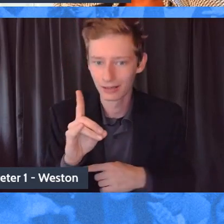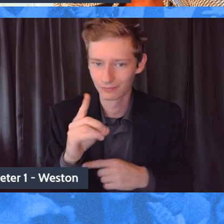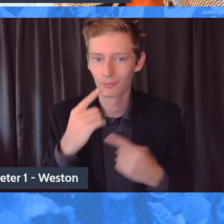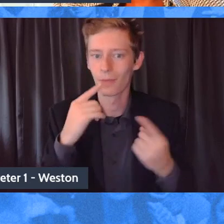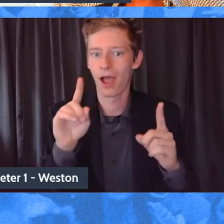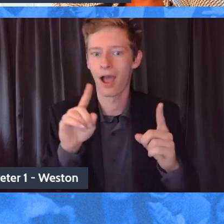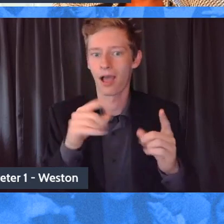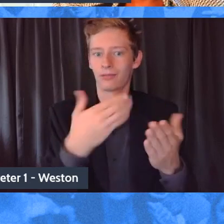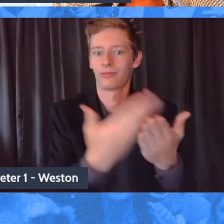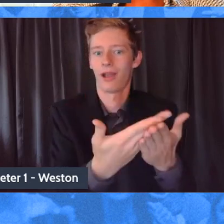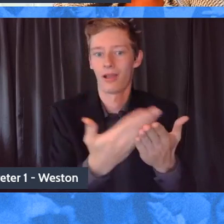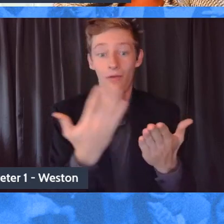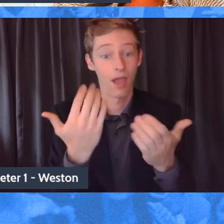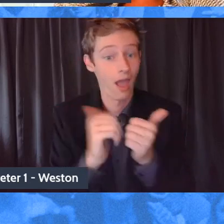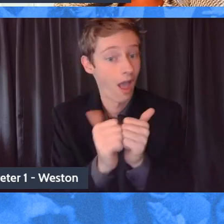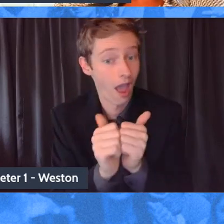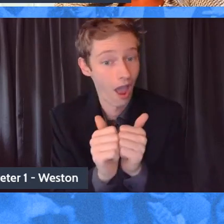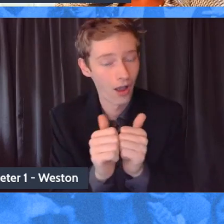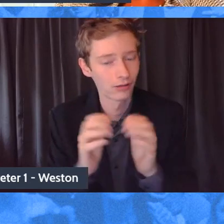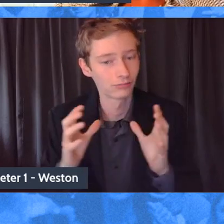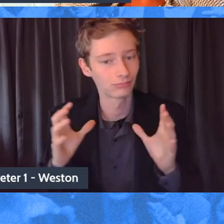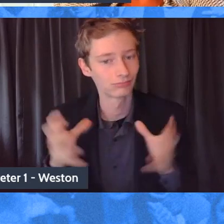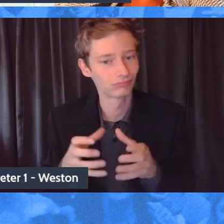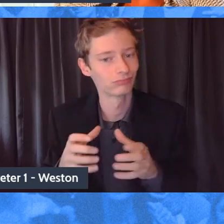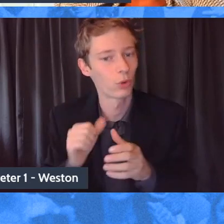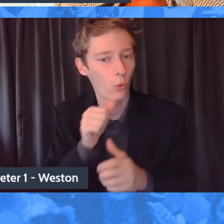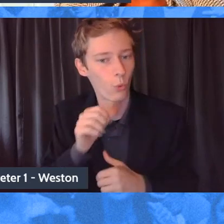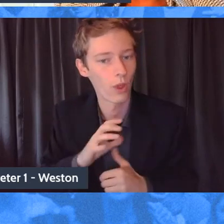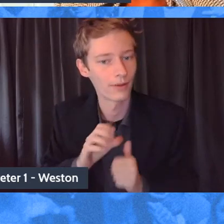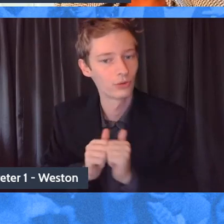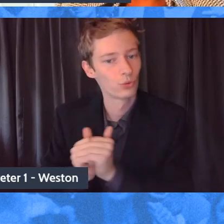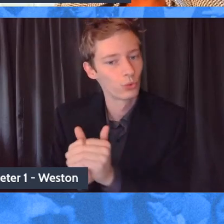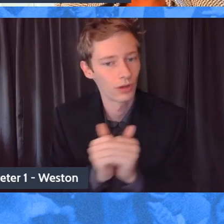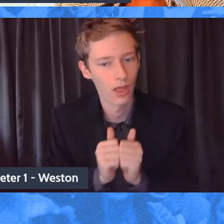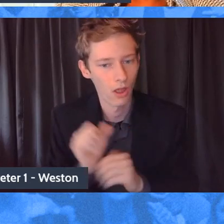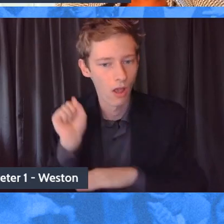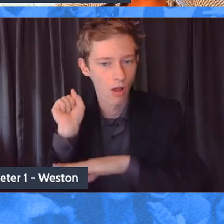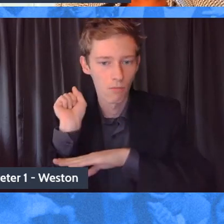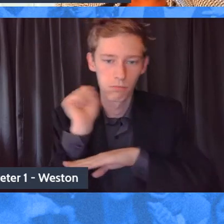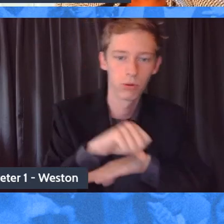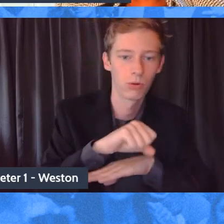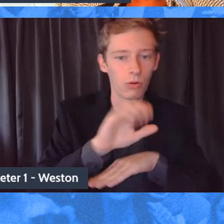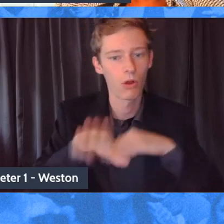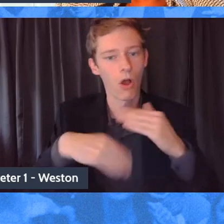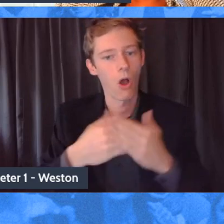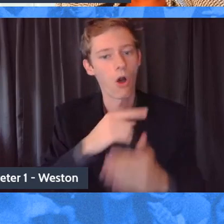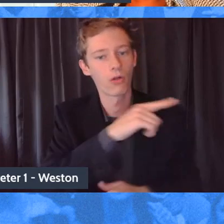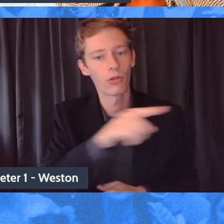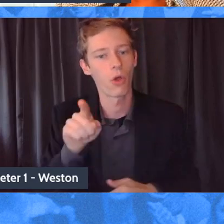who came together to help me overcome every single barrier that existed before me.